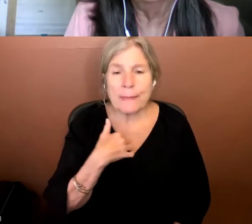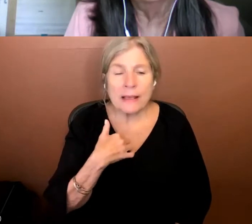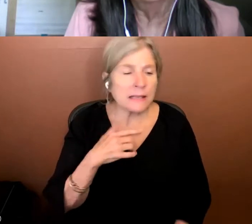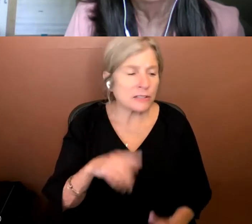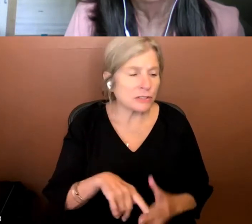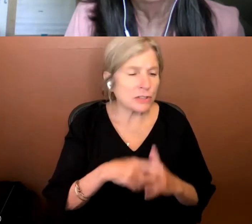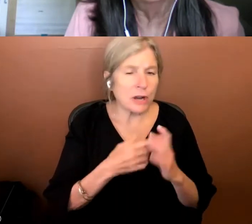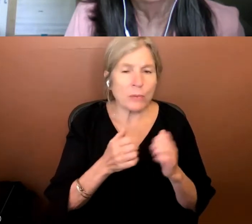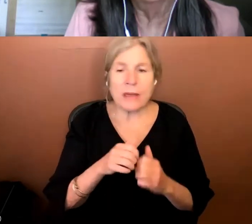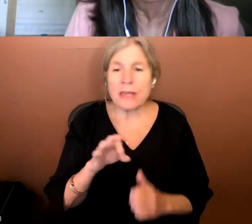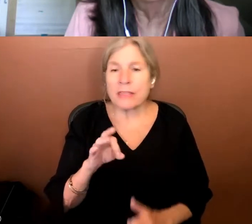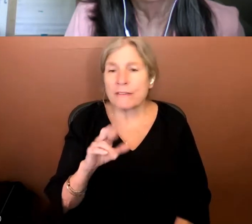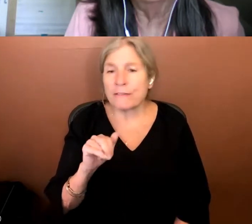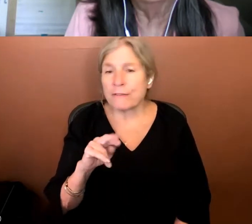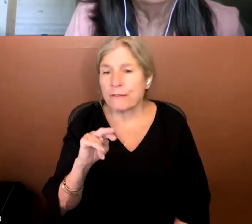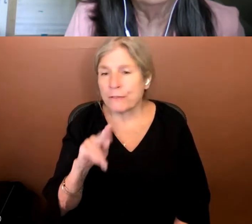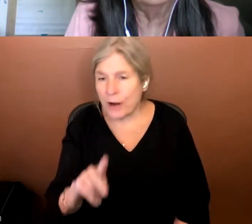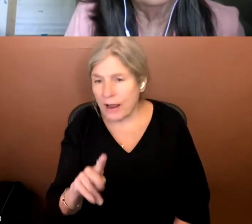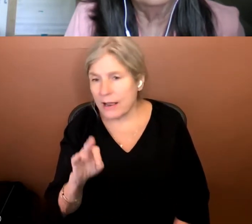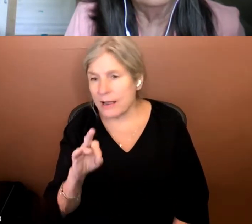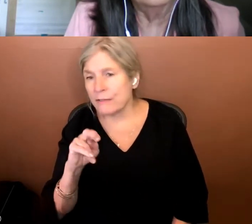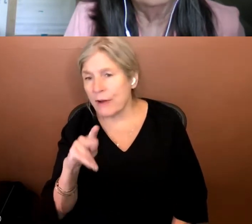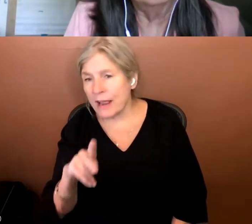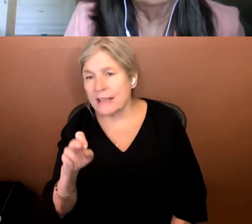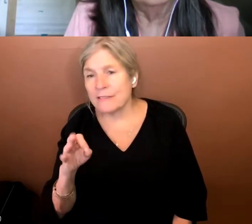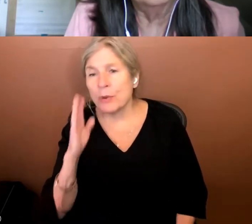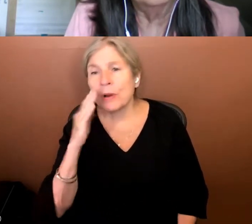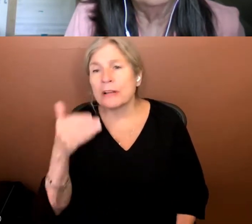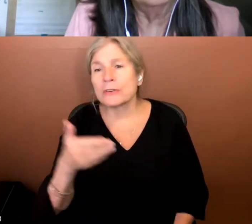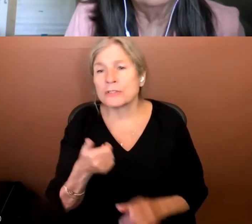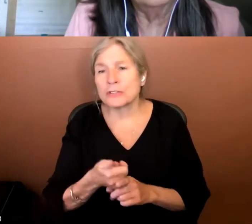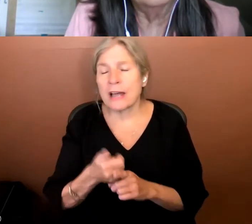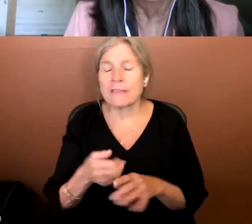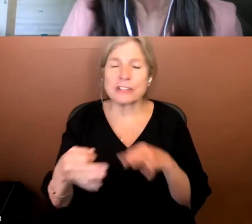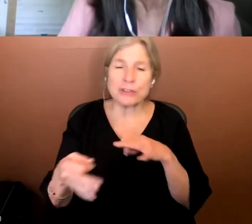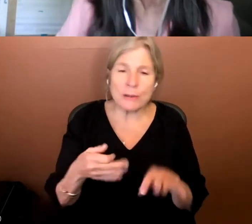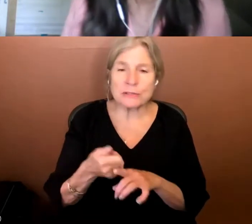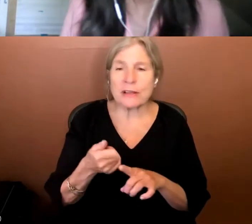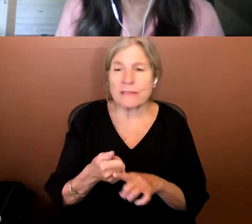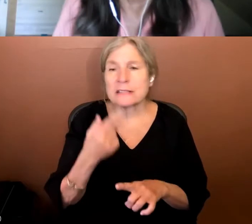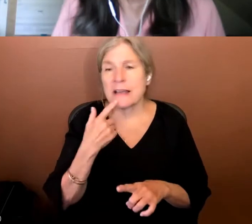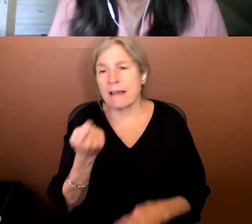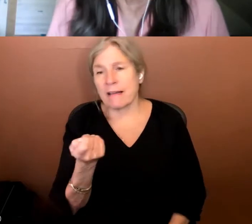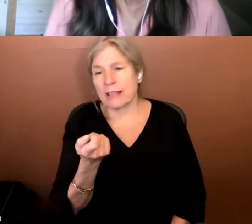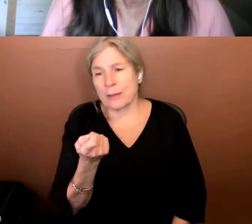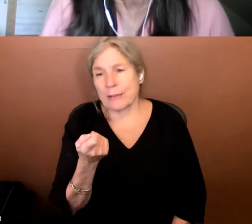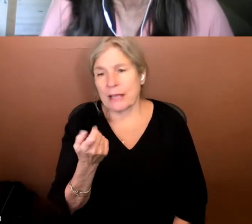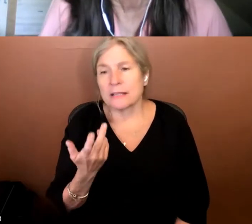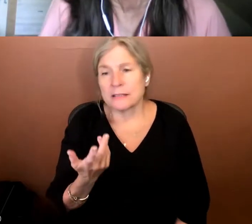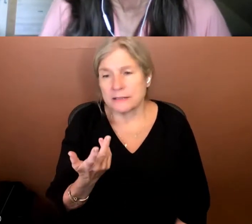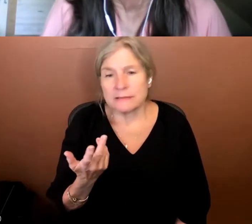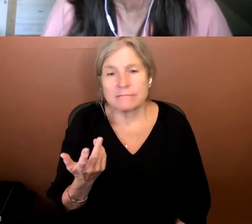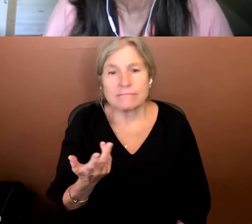Frank. Frank, if you would introduce yourself, describe yourself, and say a little bit about